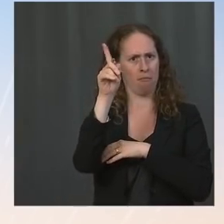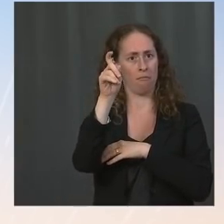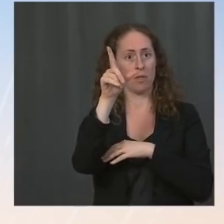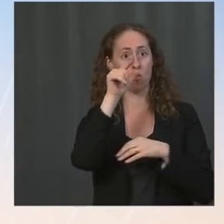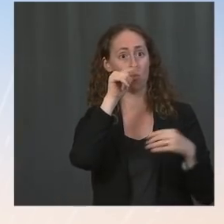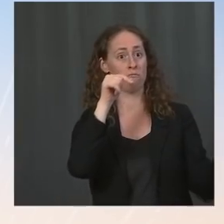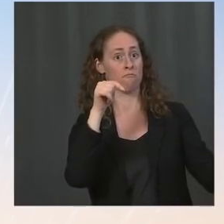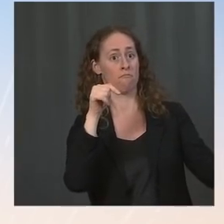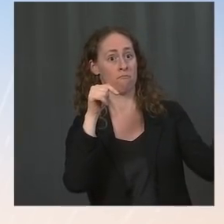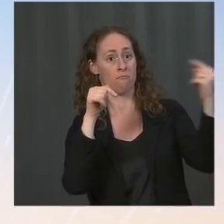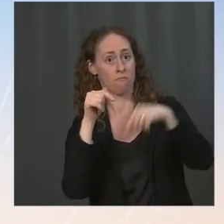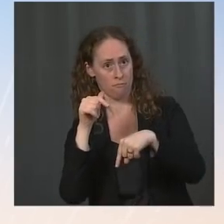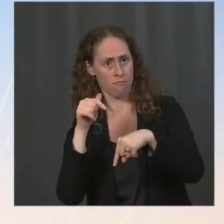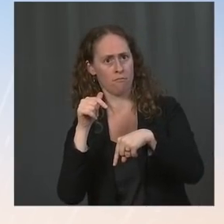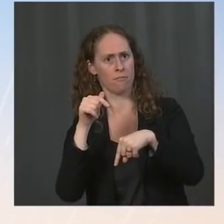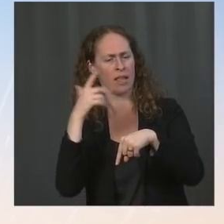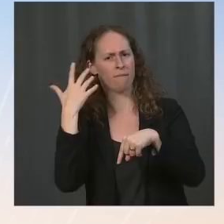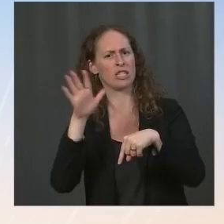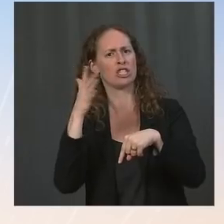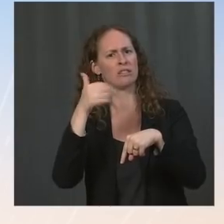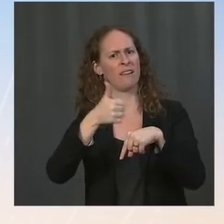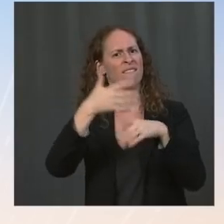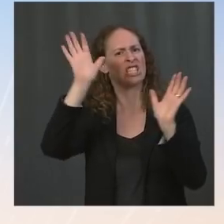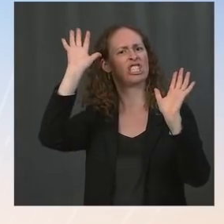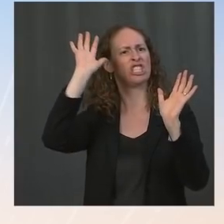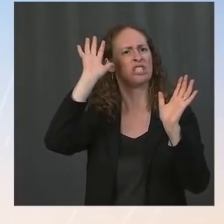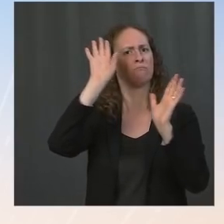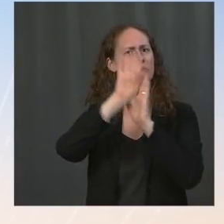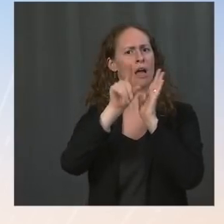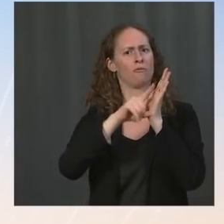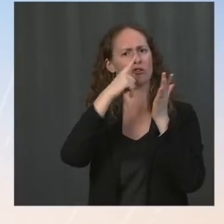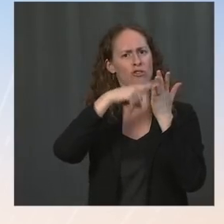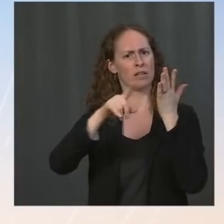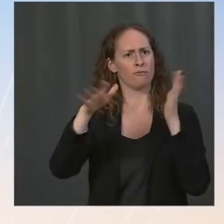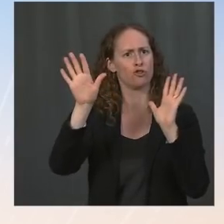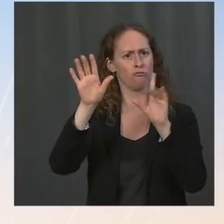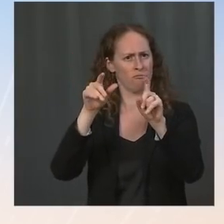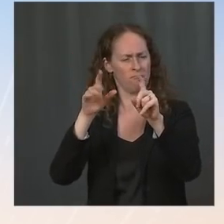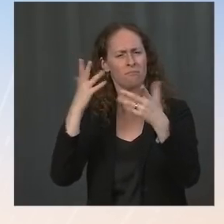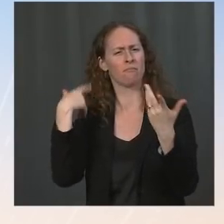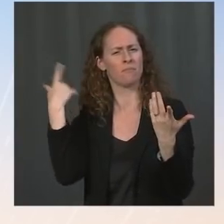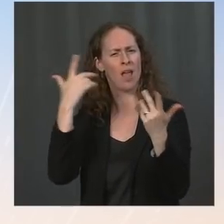Can you clarify where this vetting process is taking place? Because our sources have said that the President